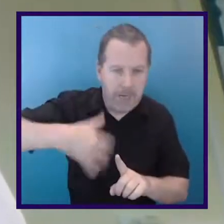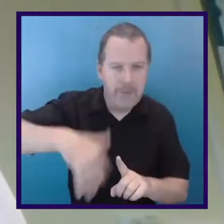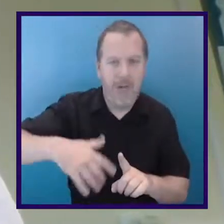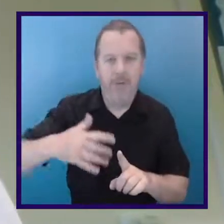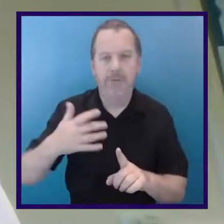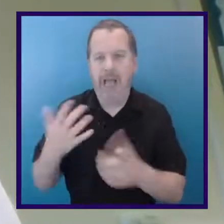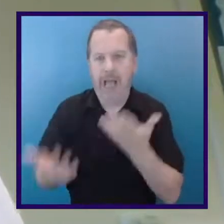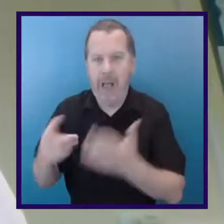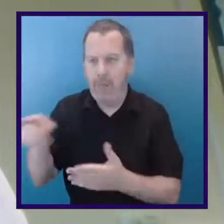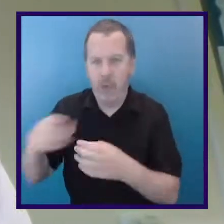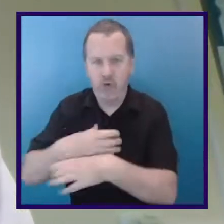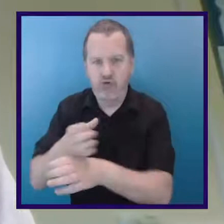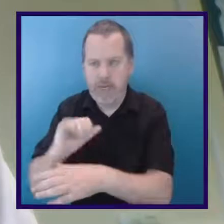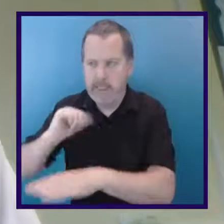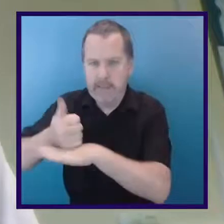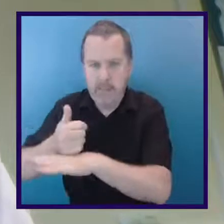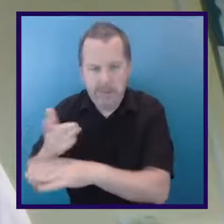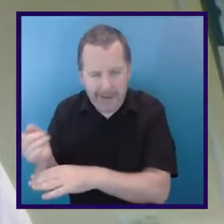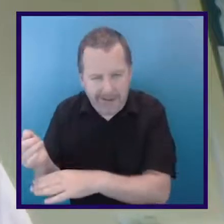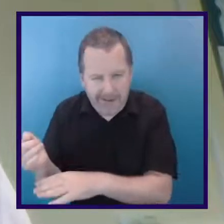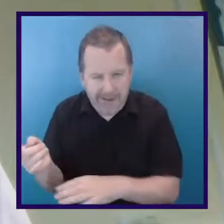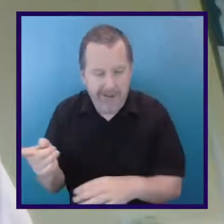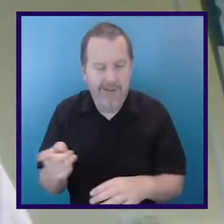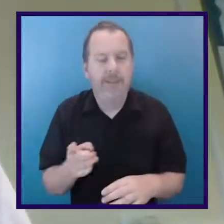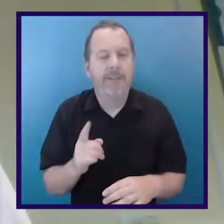the whole background and how the country actually came into existence, and it was something